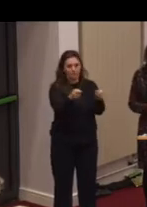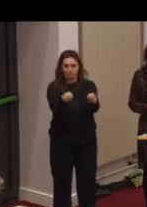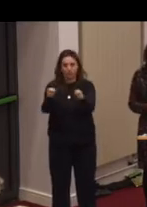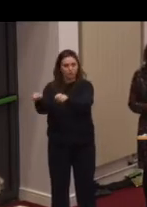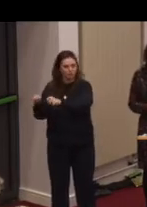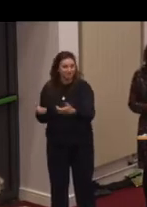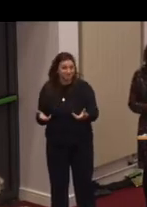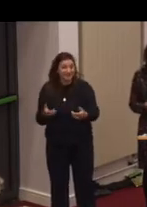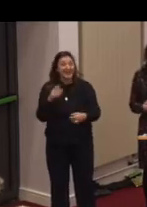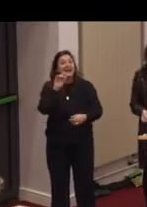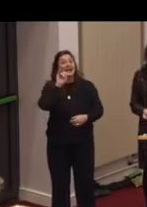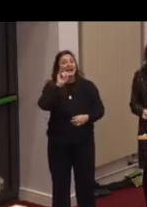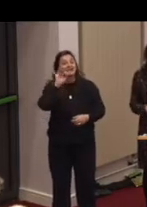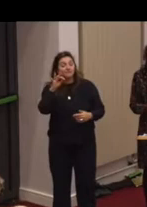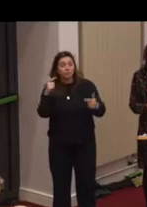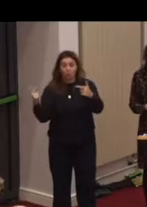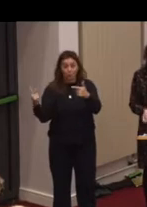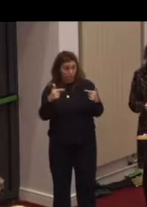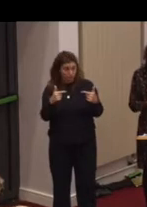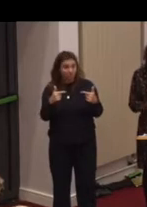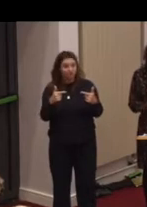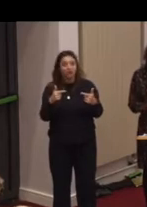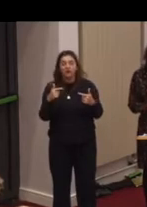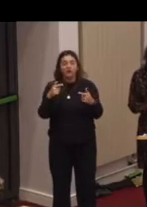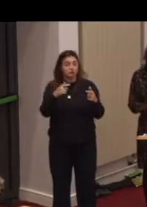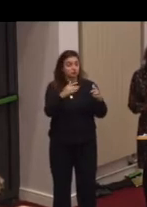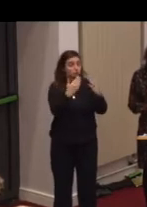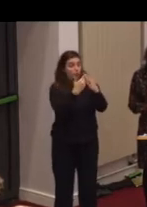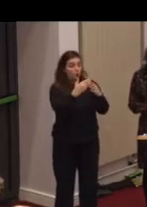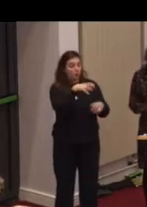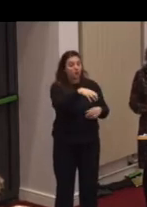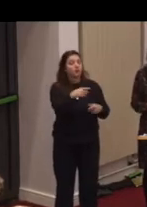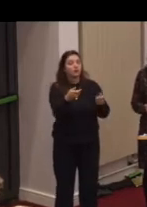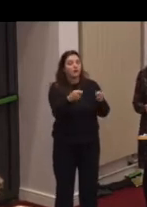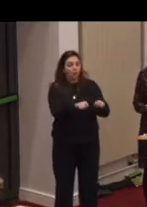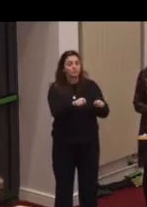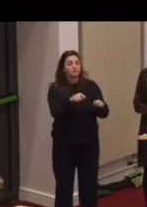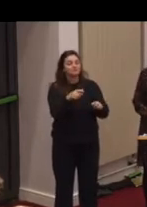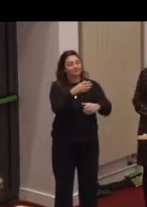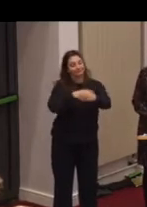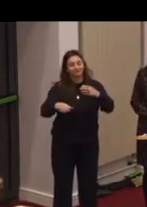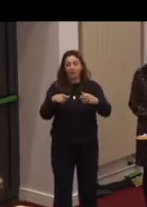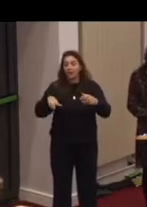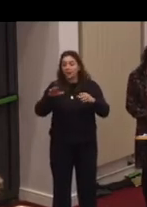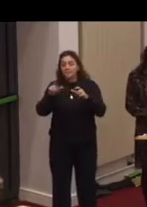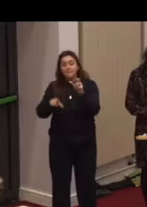can be closed as they're being used to house internally displaced persons for example.